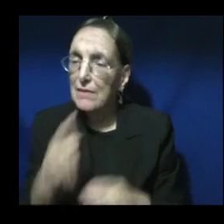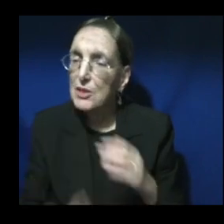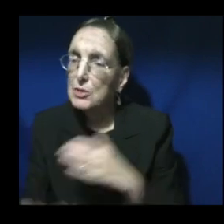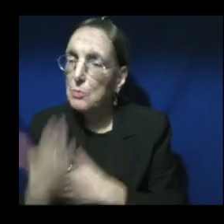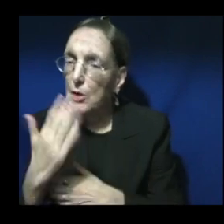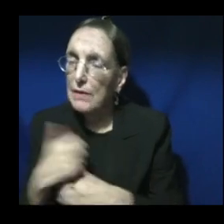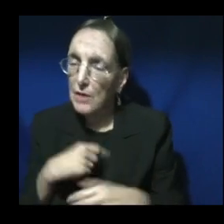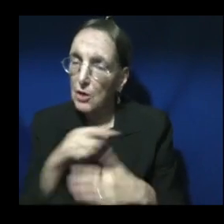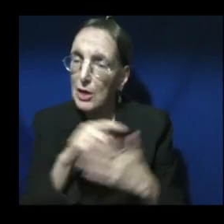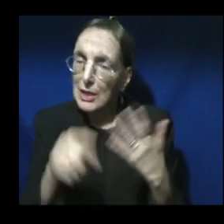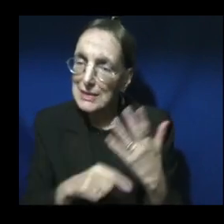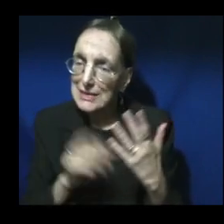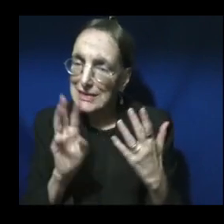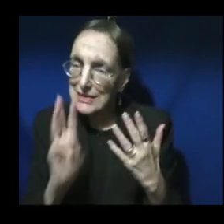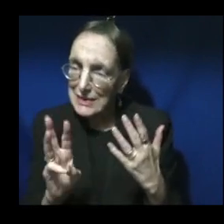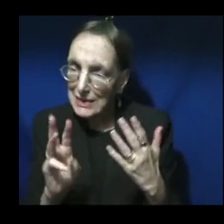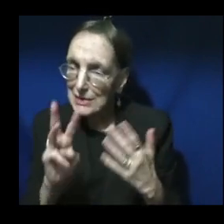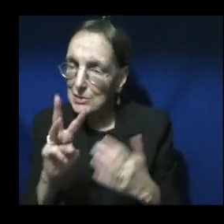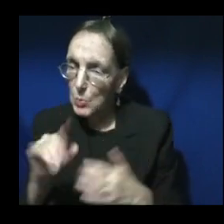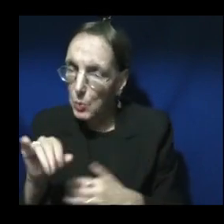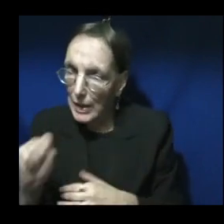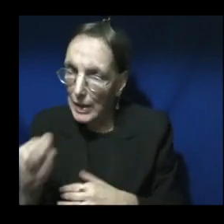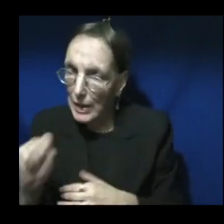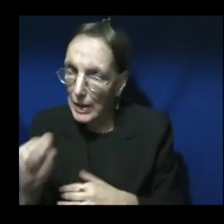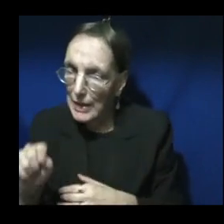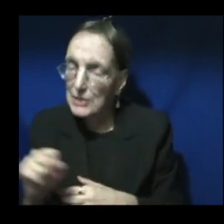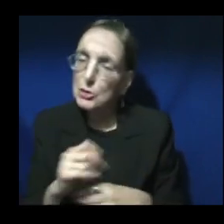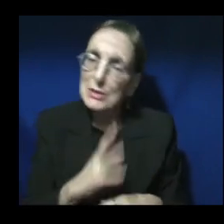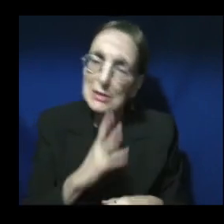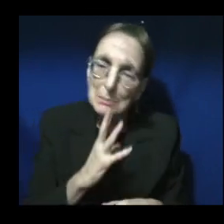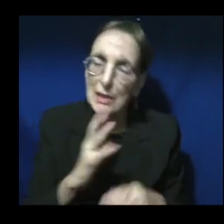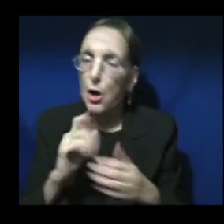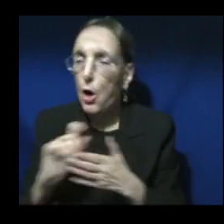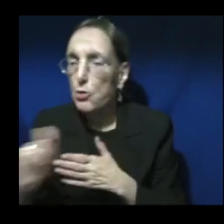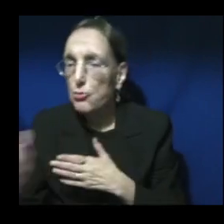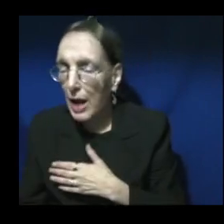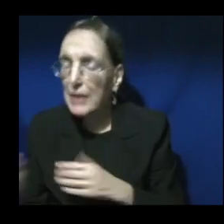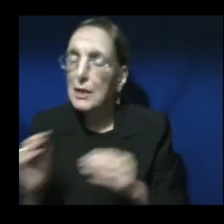the language of similarity, posing questions, emotion, agency, confidence, and concreteness,